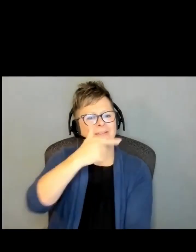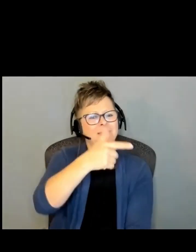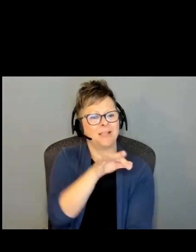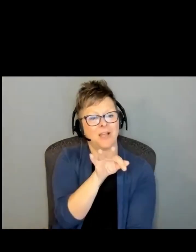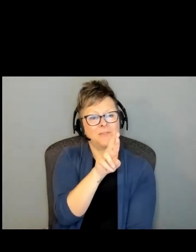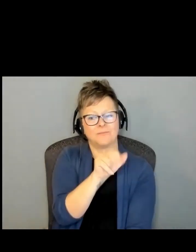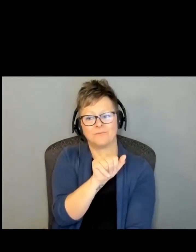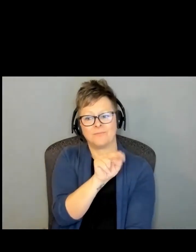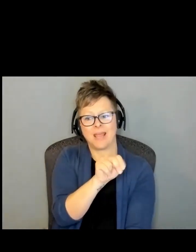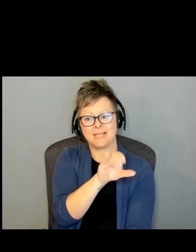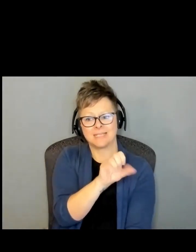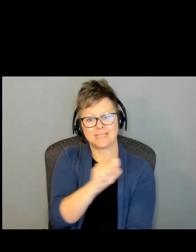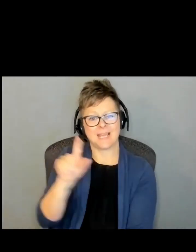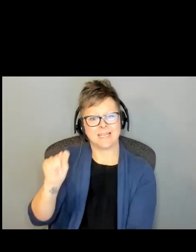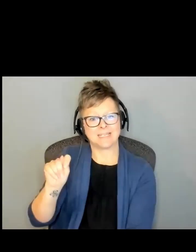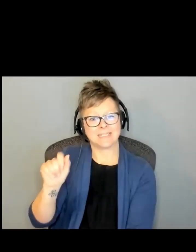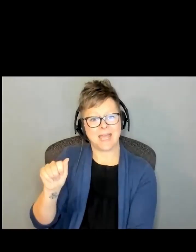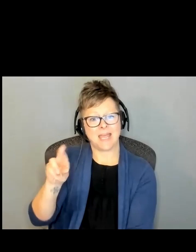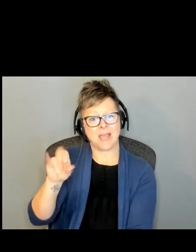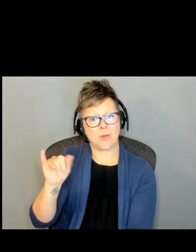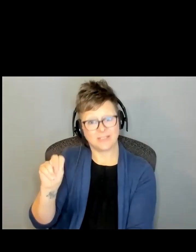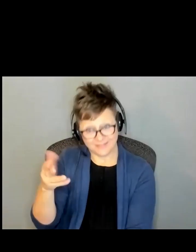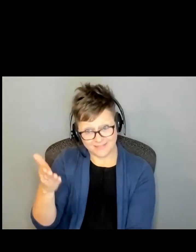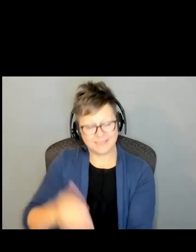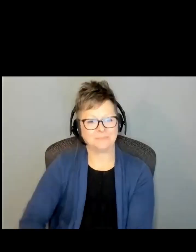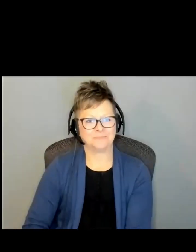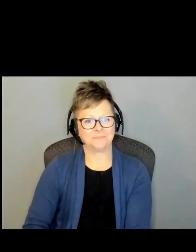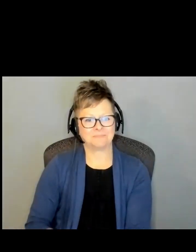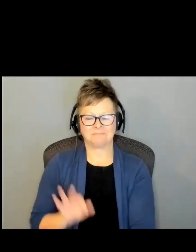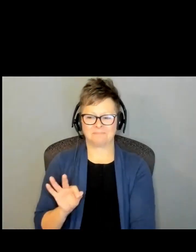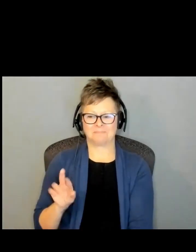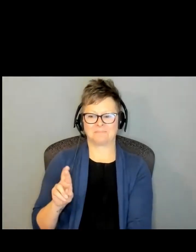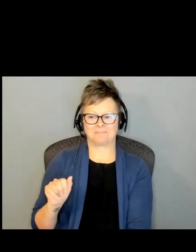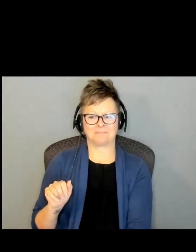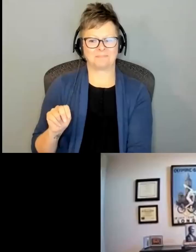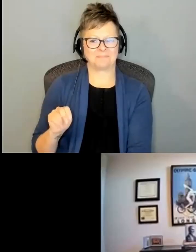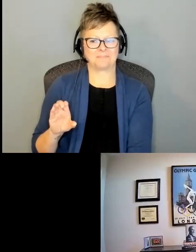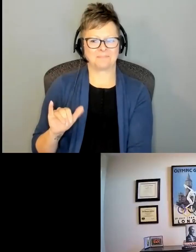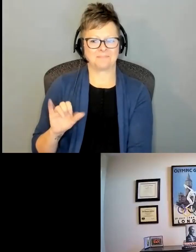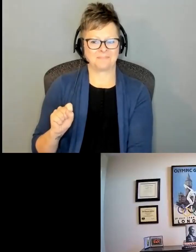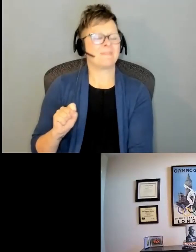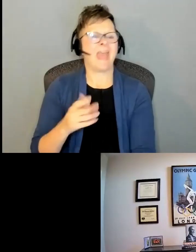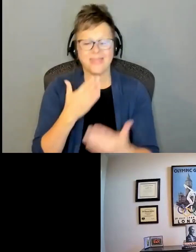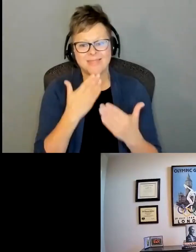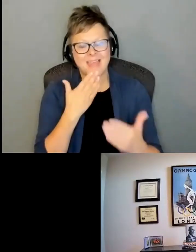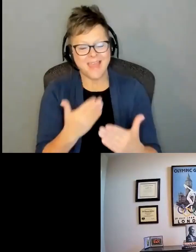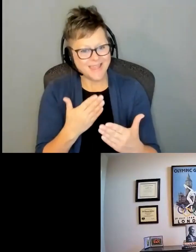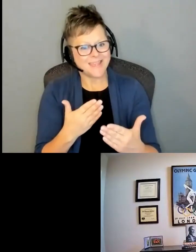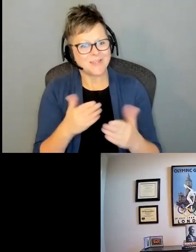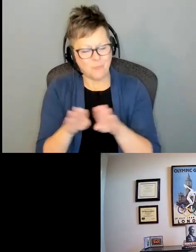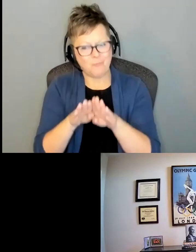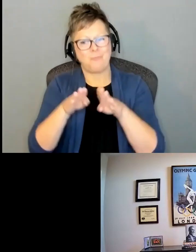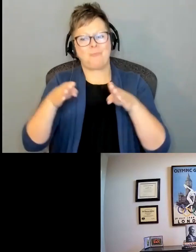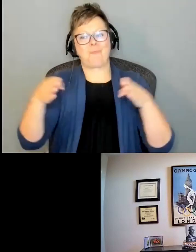So -- and thank you very much for starting us on the note that you